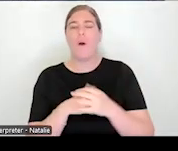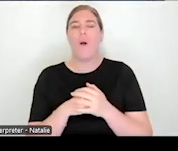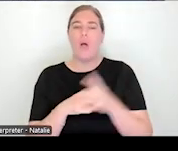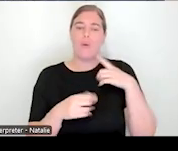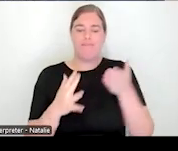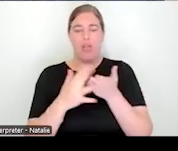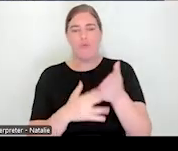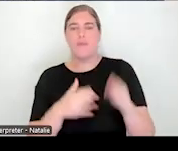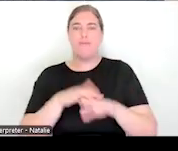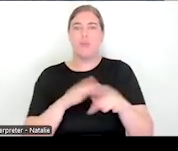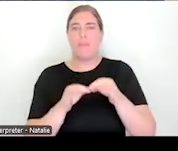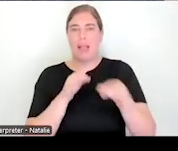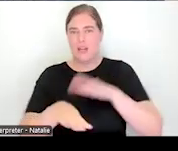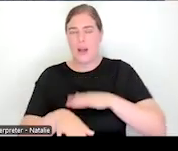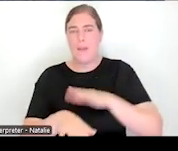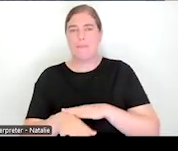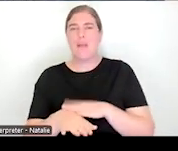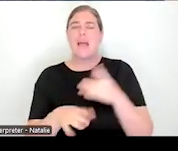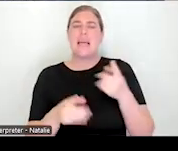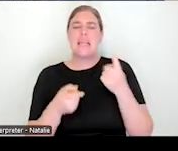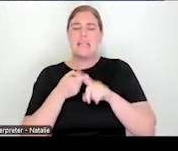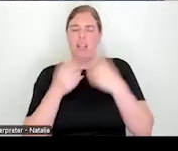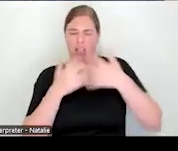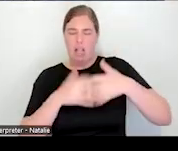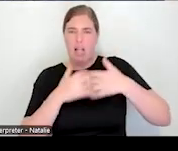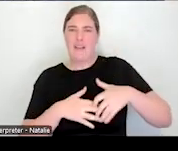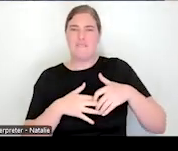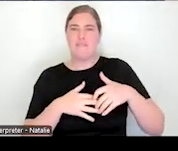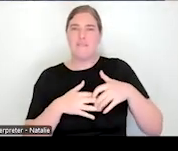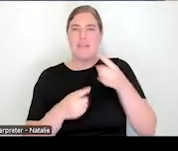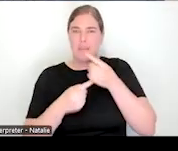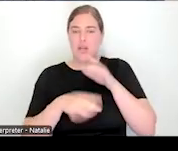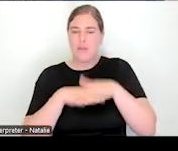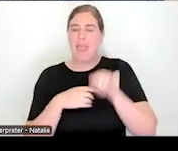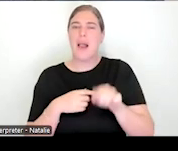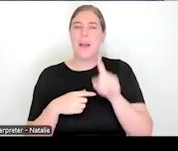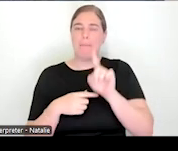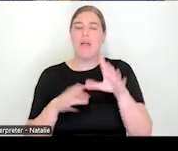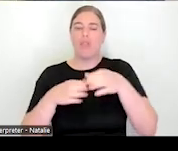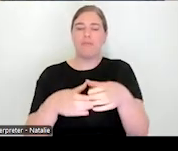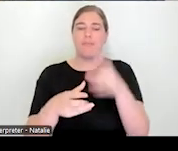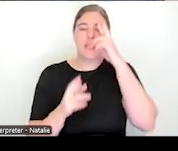out some of the finer details, but the group is expected to help shape the actions and commitments